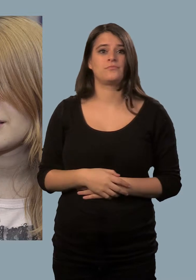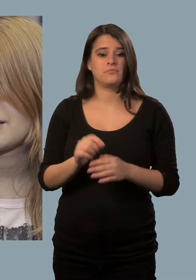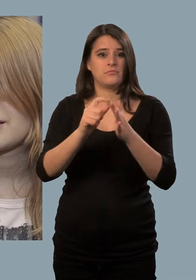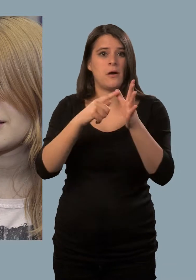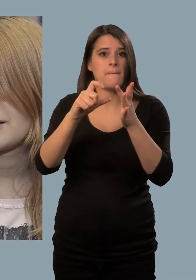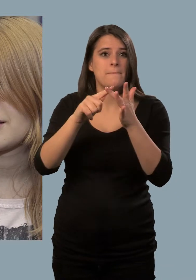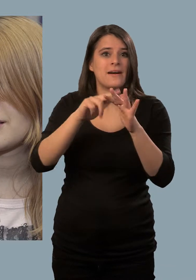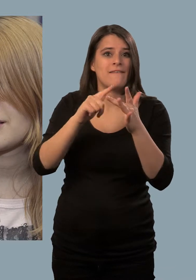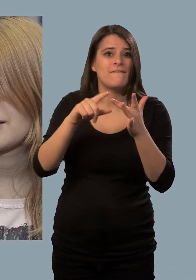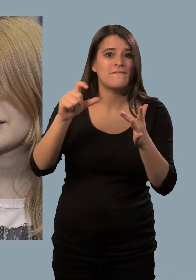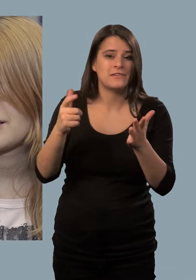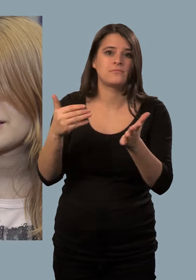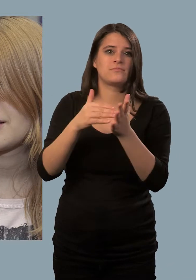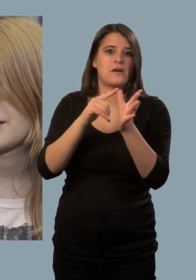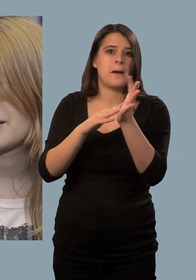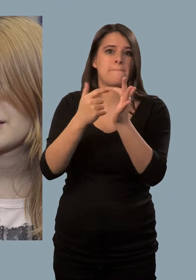the Pacific and Americas.